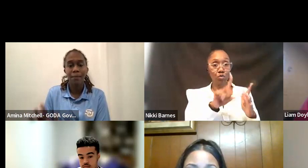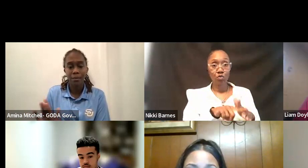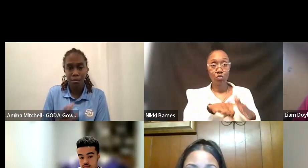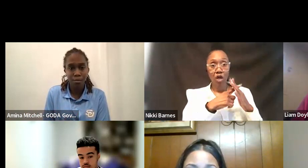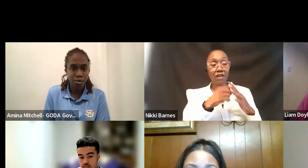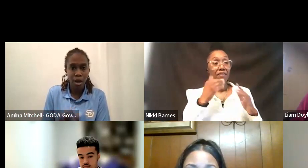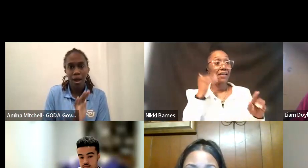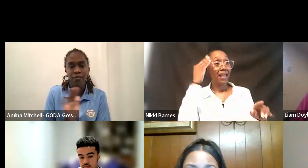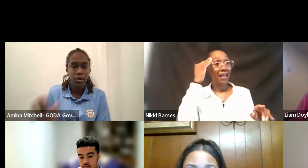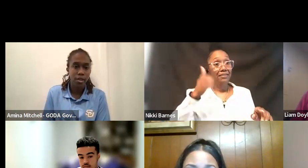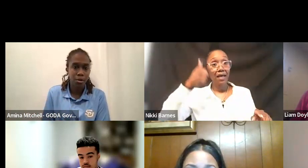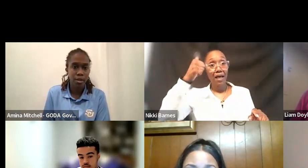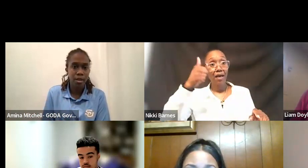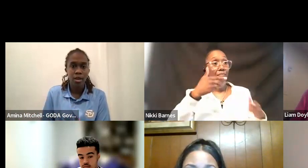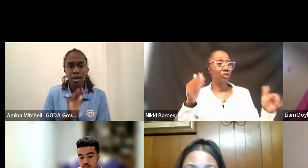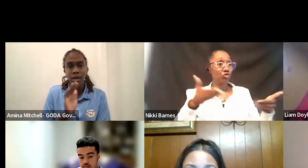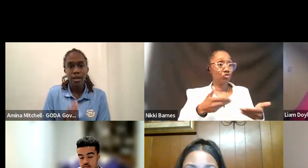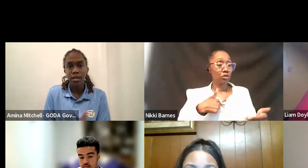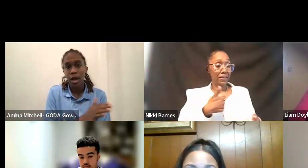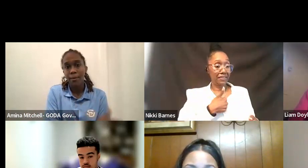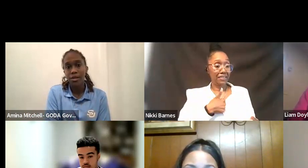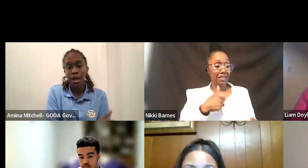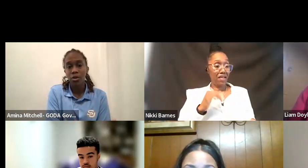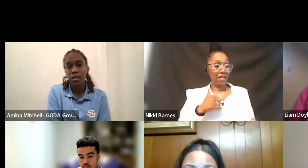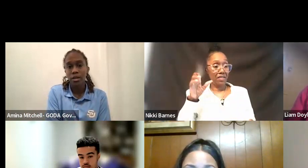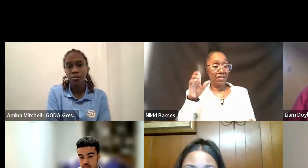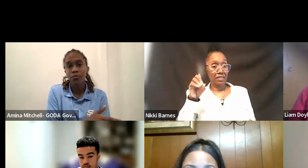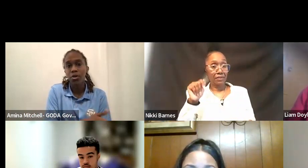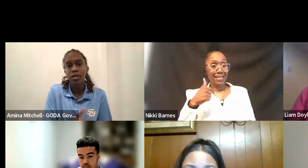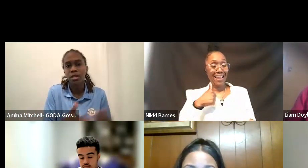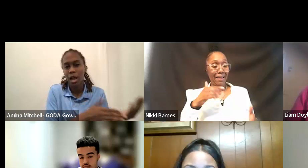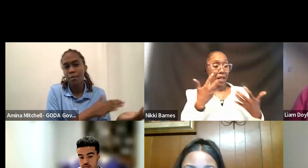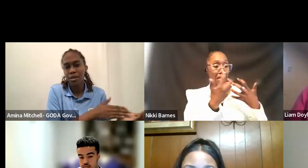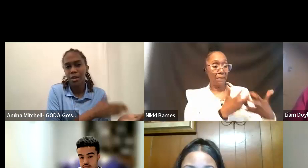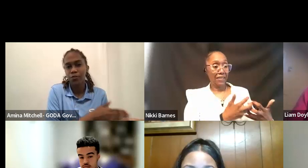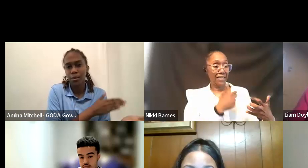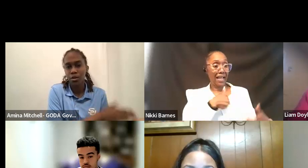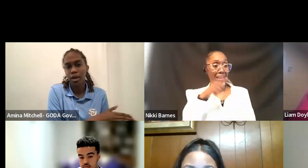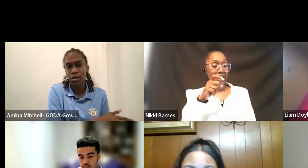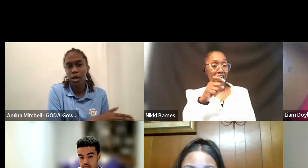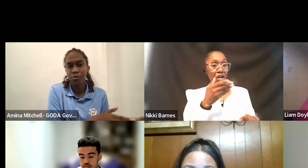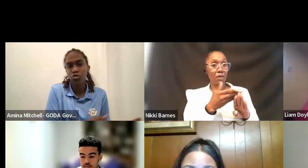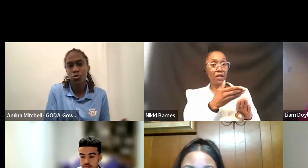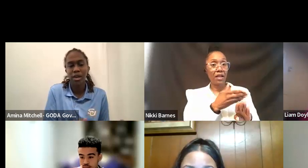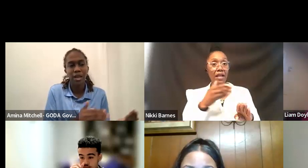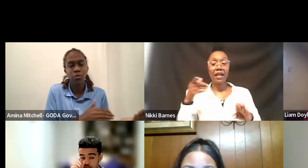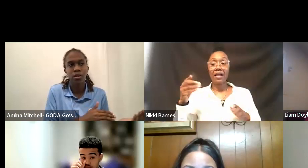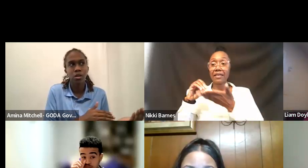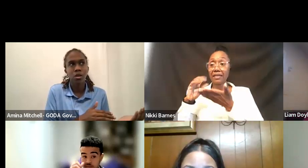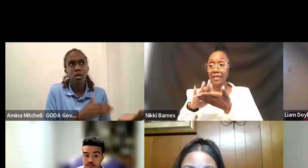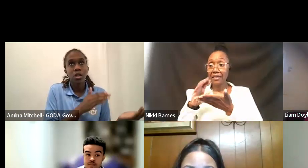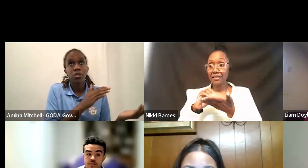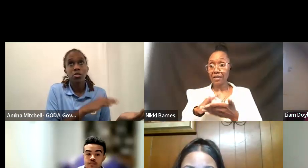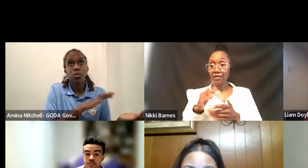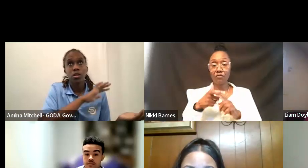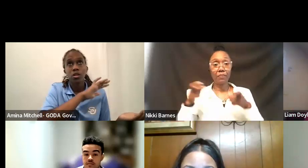Hi, my name is Emily Mitchell. I'm hearing this body. And if the combination to our need before the documentation from the director comes through because that's when.